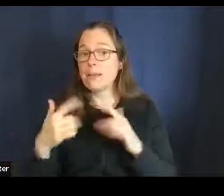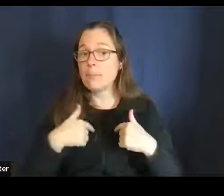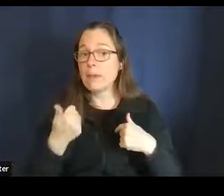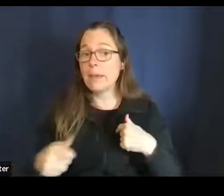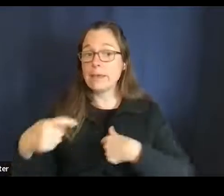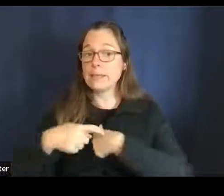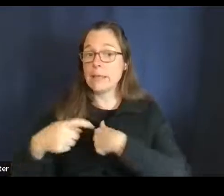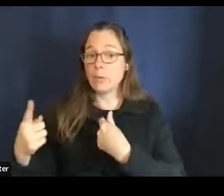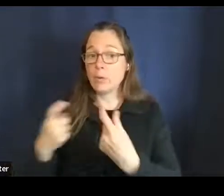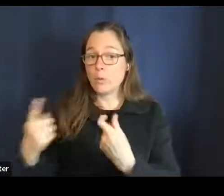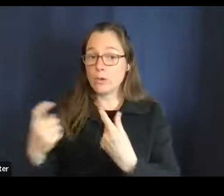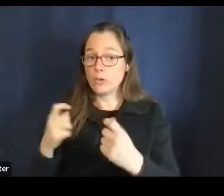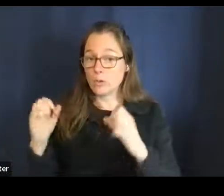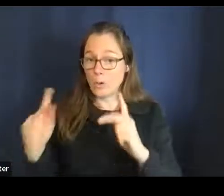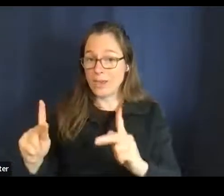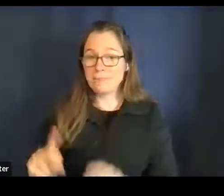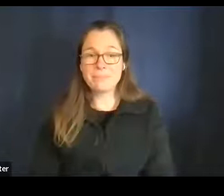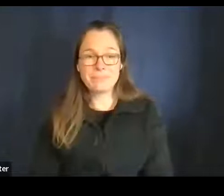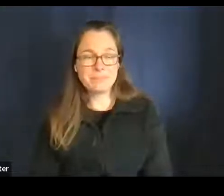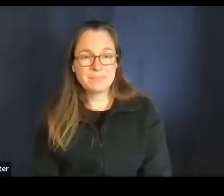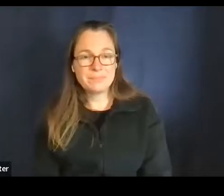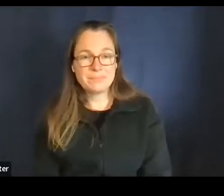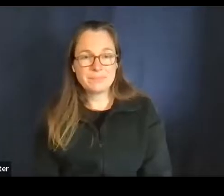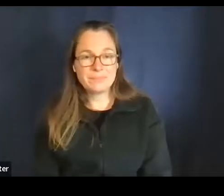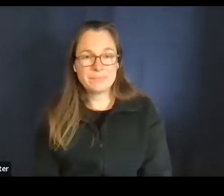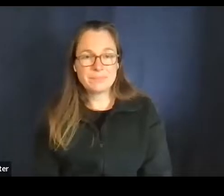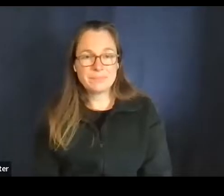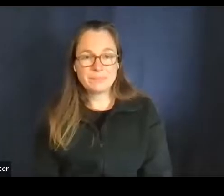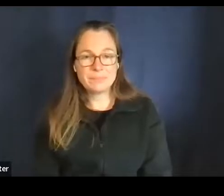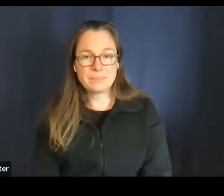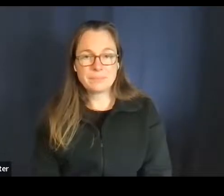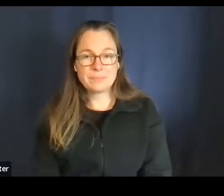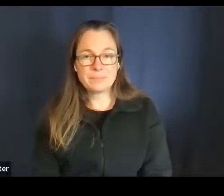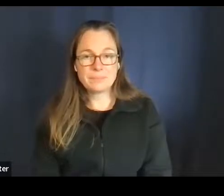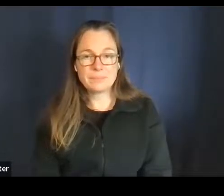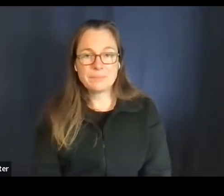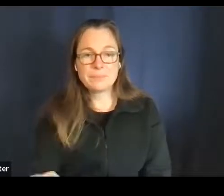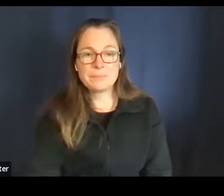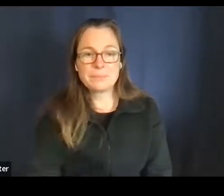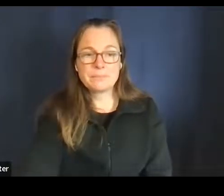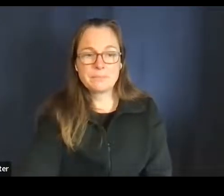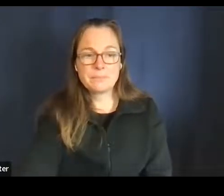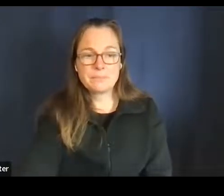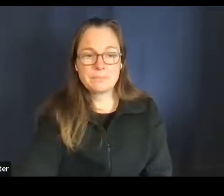To me, directly related to the transition. Thanks. Thank you all.